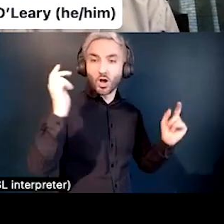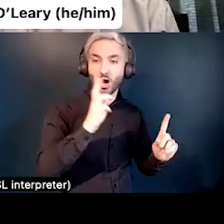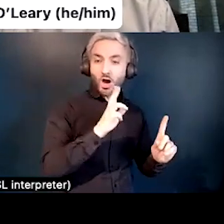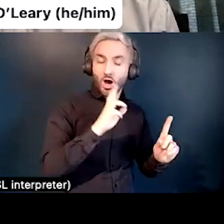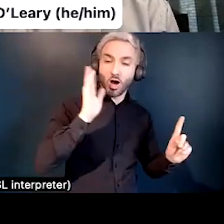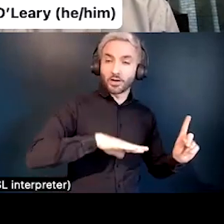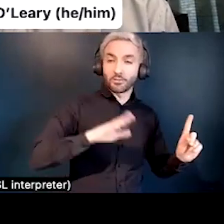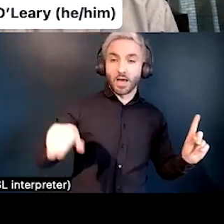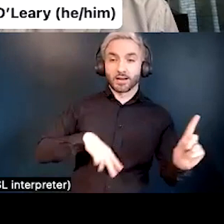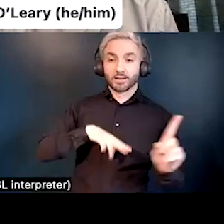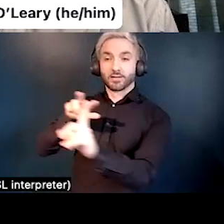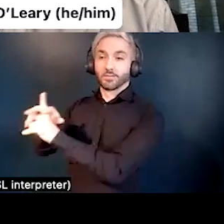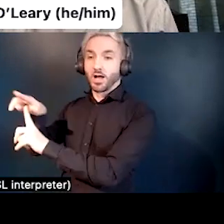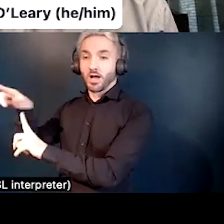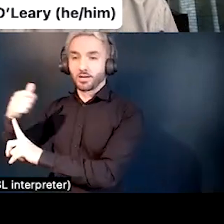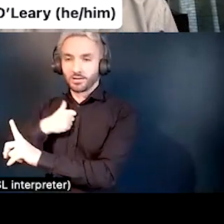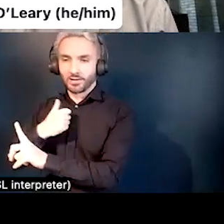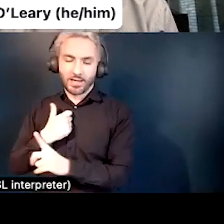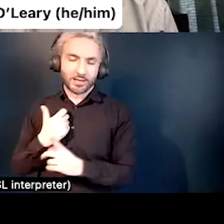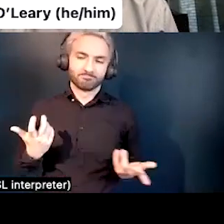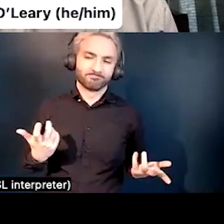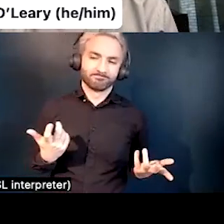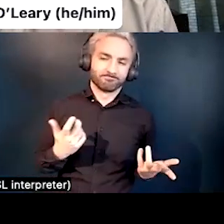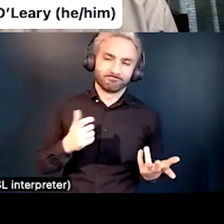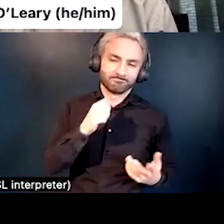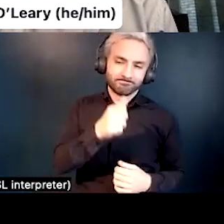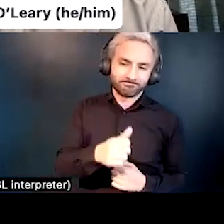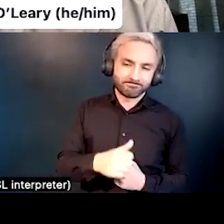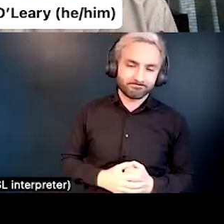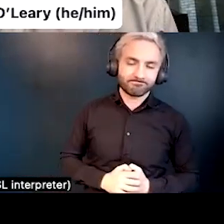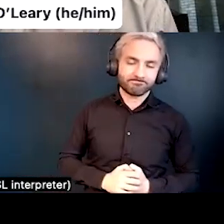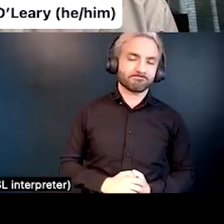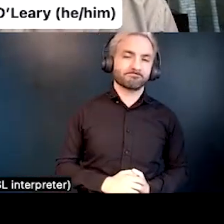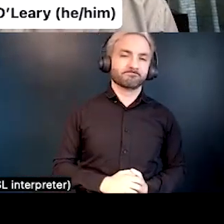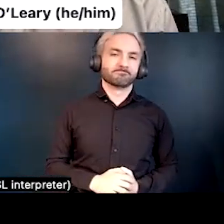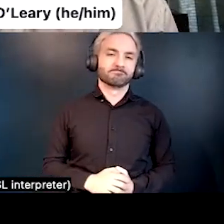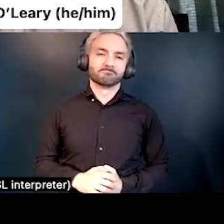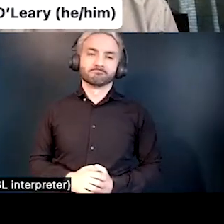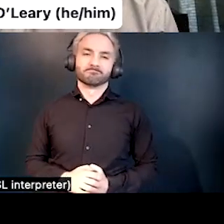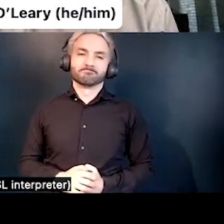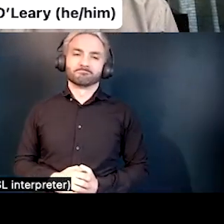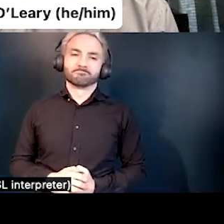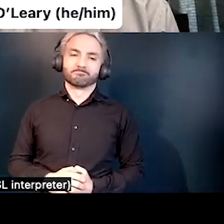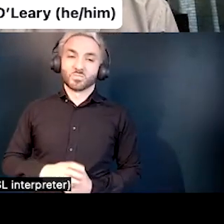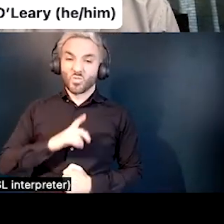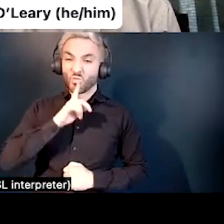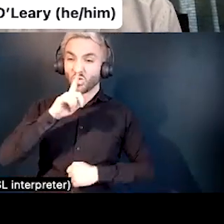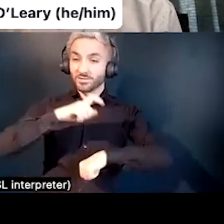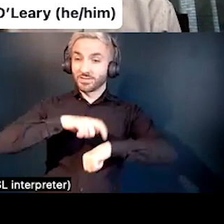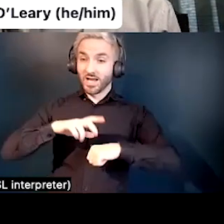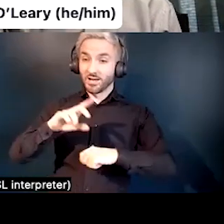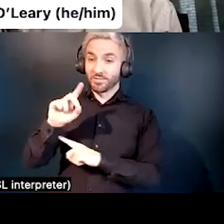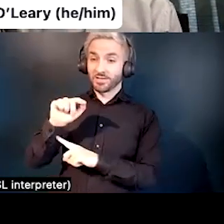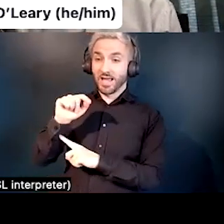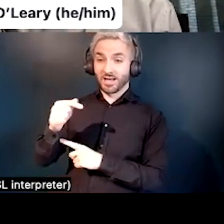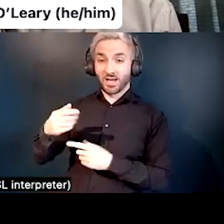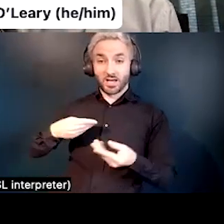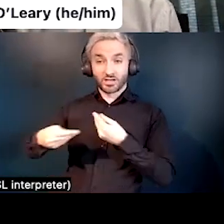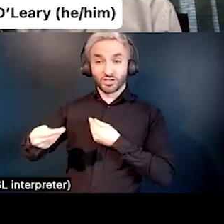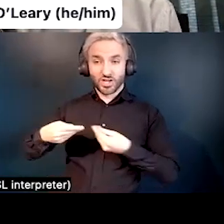wouldn't happen. And real-time data exchange. This is actually modelled on parts of BookNet Canada,